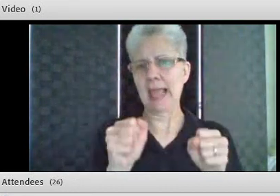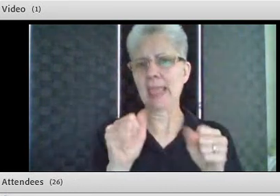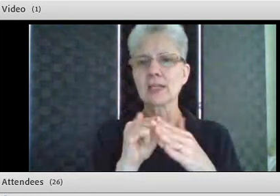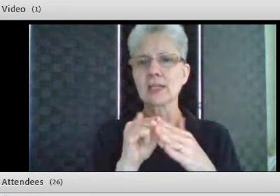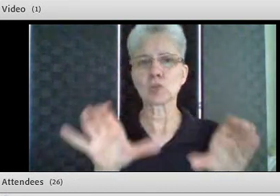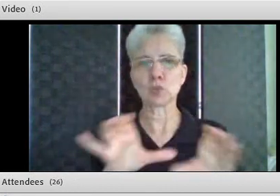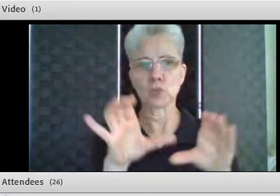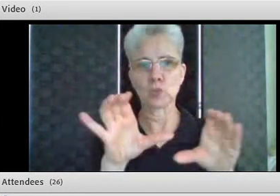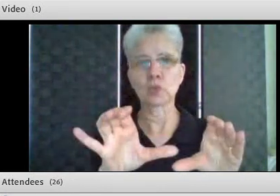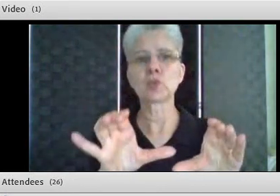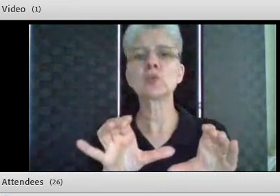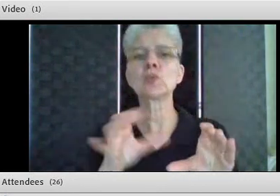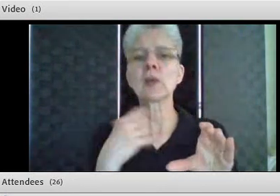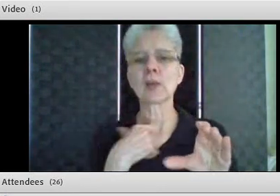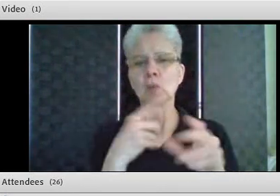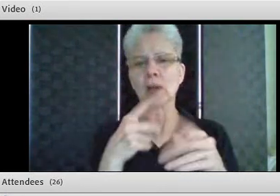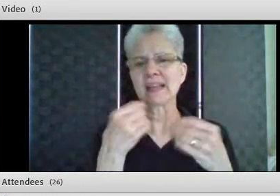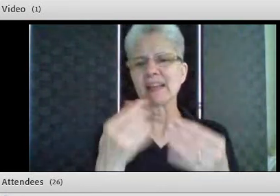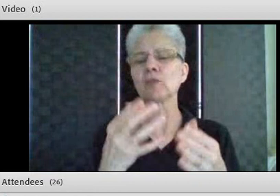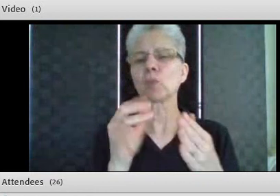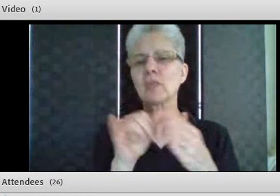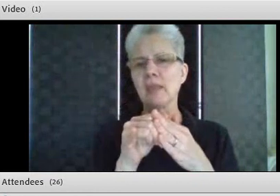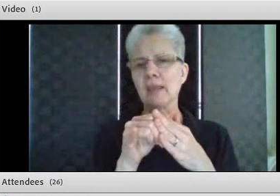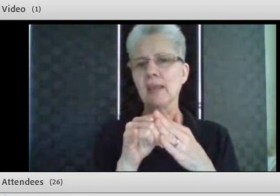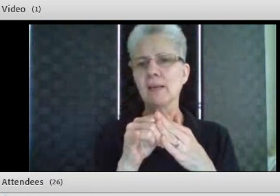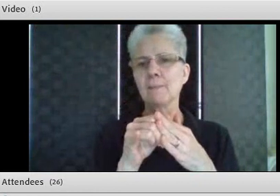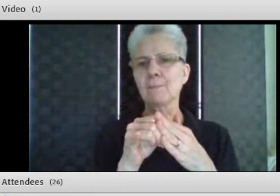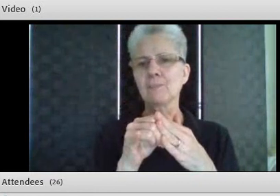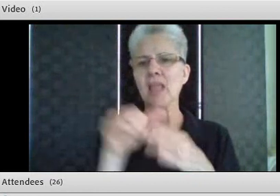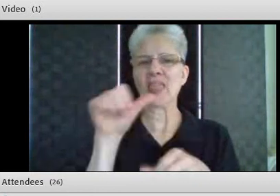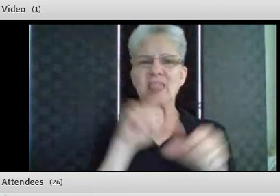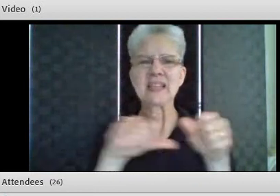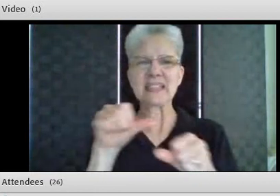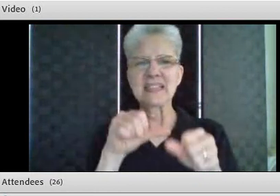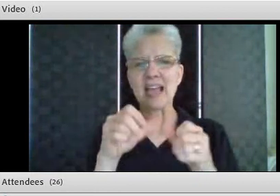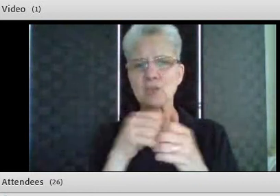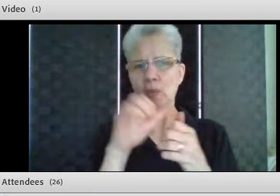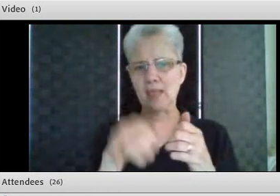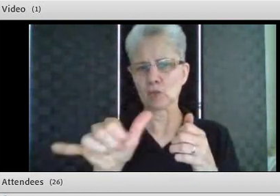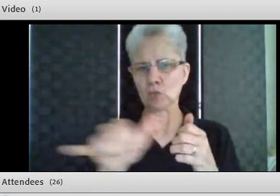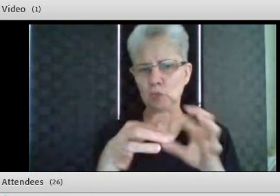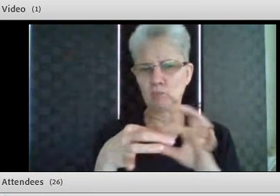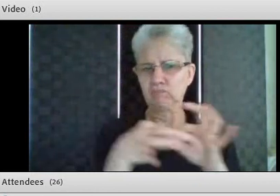so with that in mind, here's a couple of simple activities that you can do,